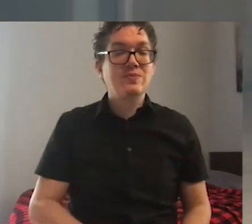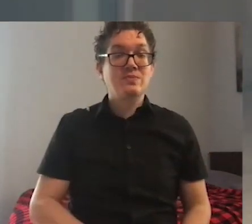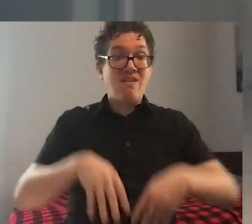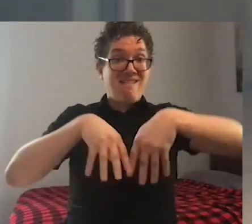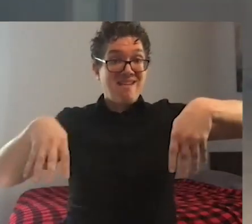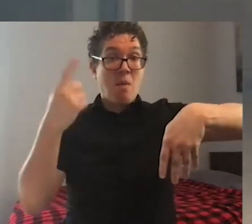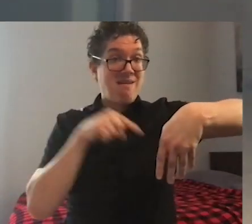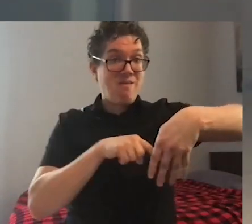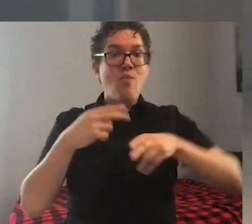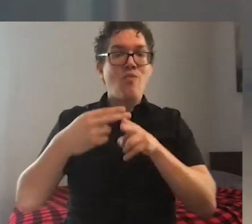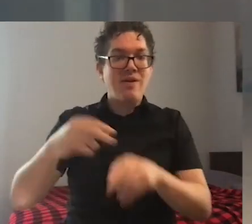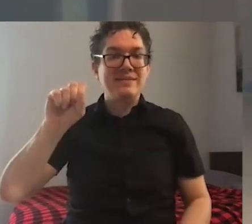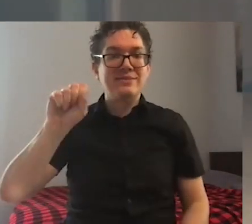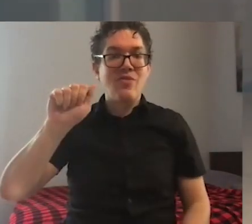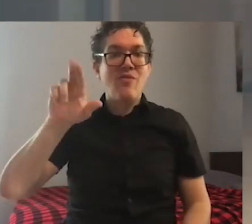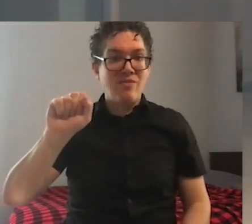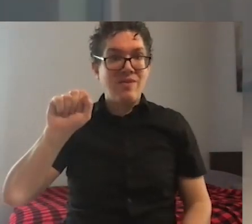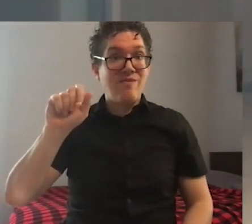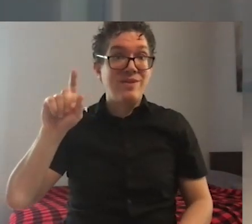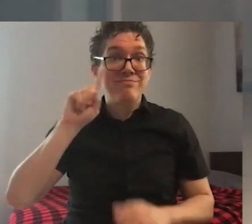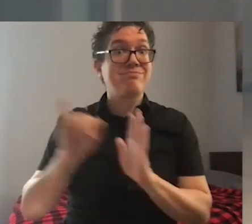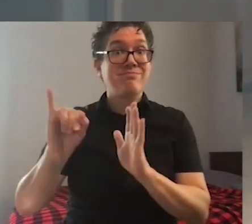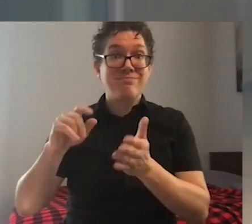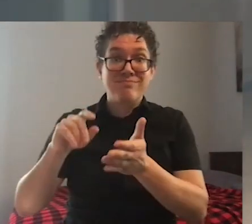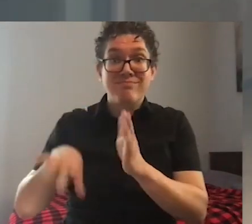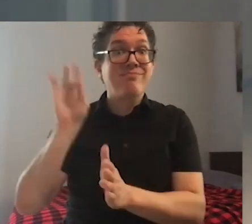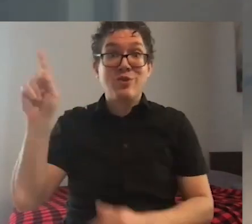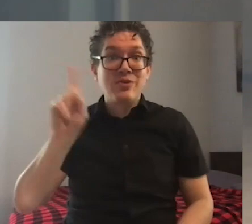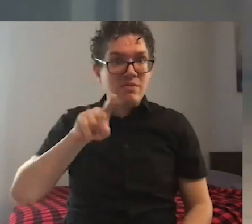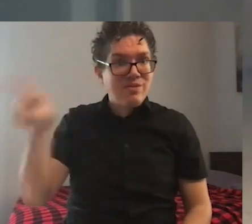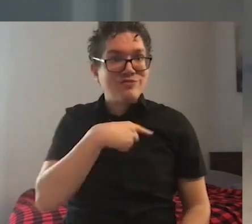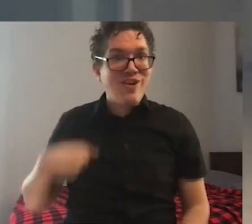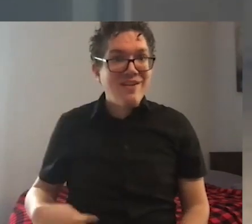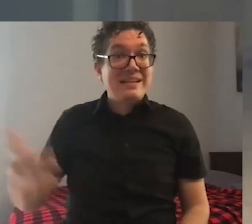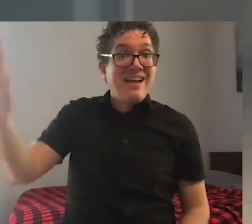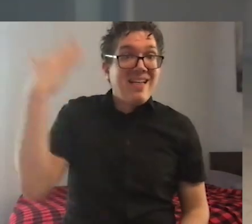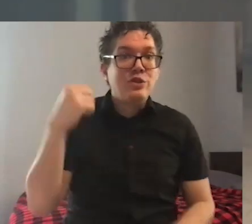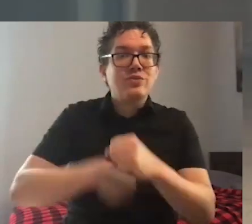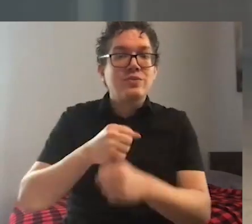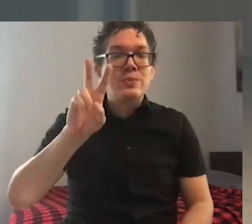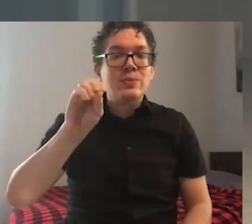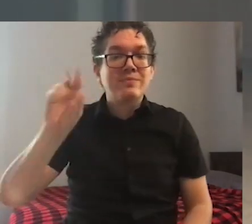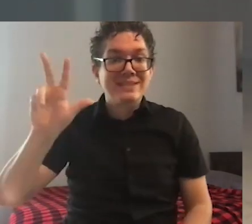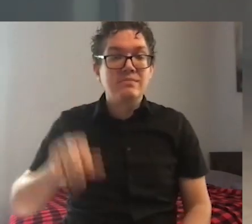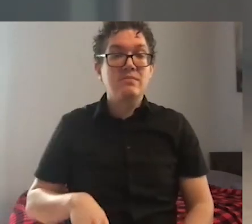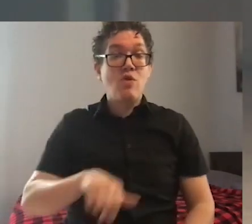These include SARS, a coronavirus first identified in China in 2003, MERS, a coronavirus first